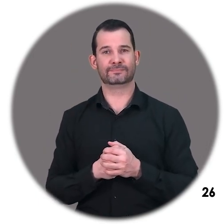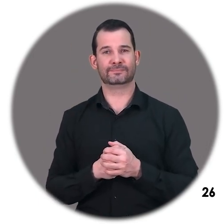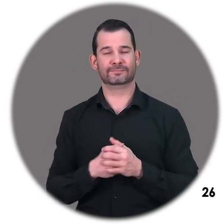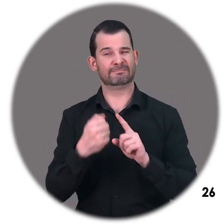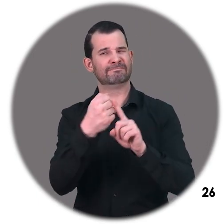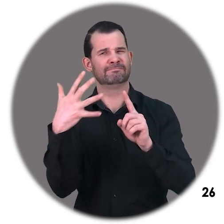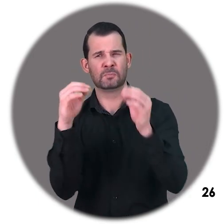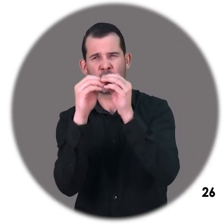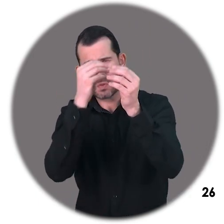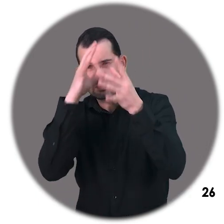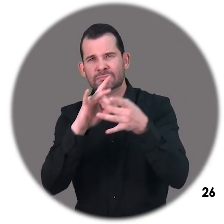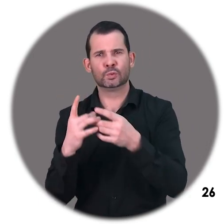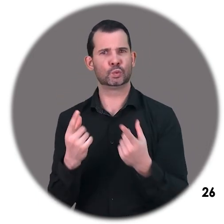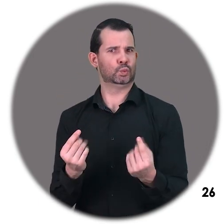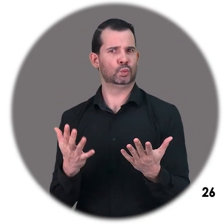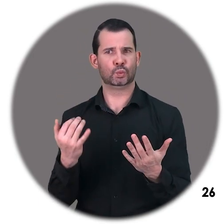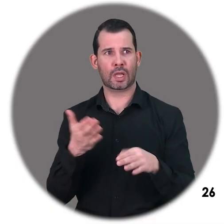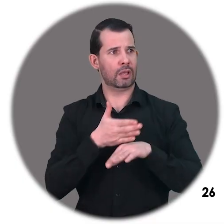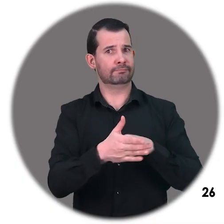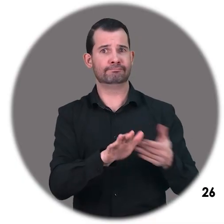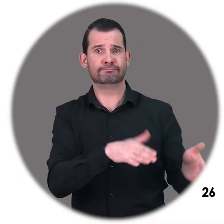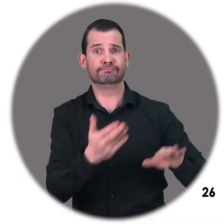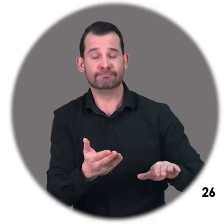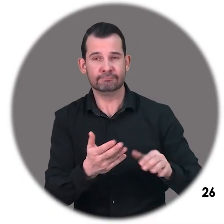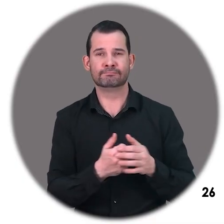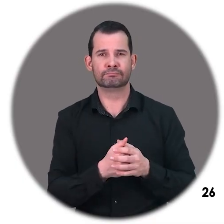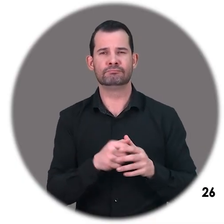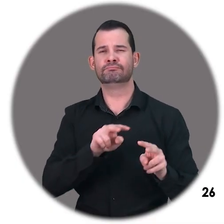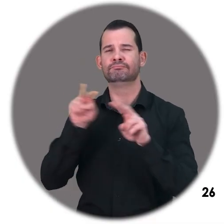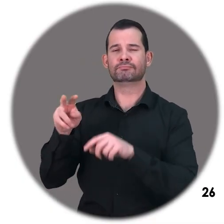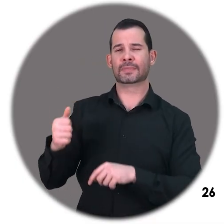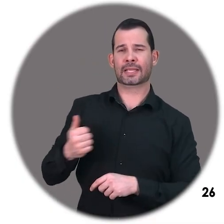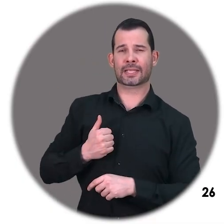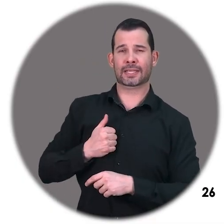For more information on what to do following a death, go to